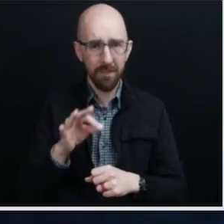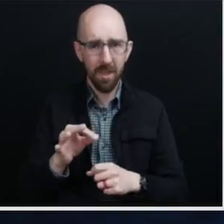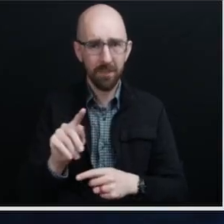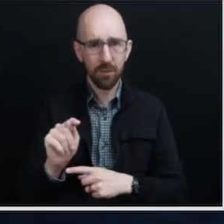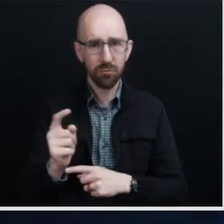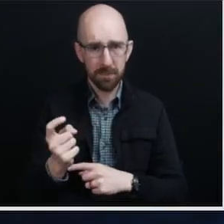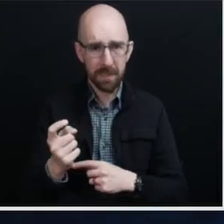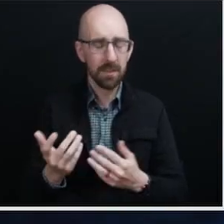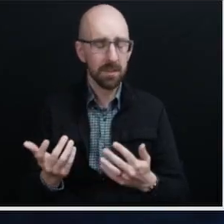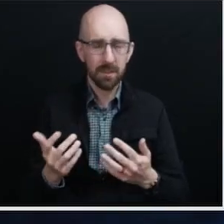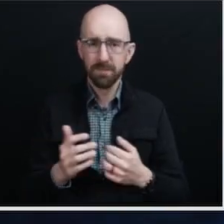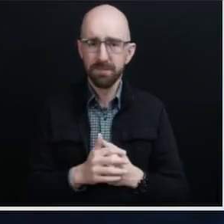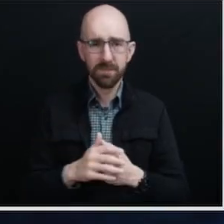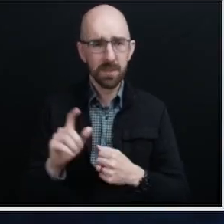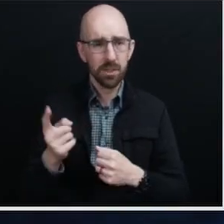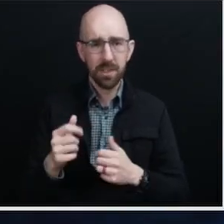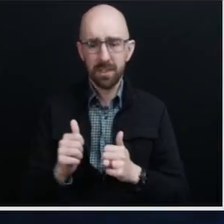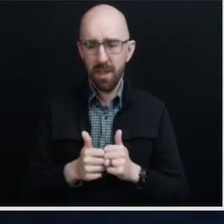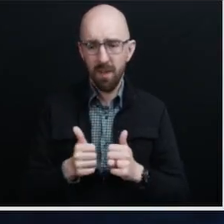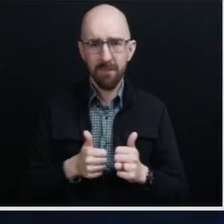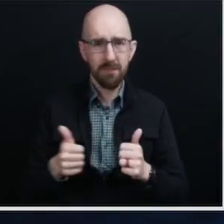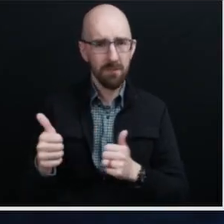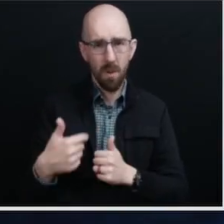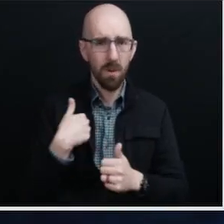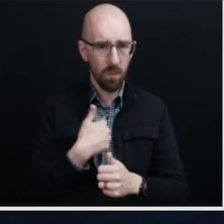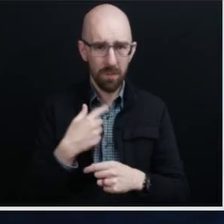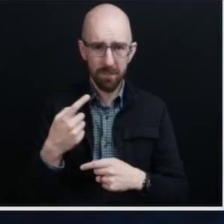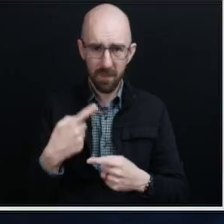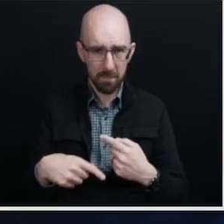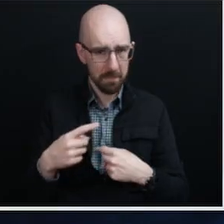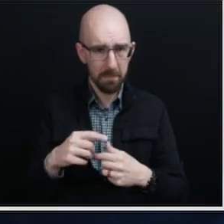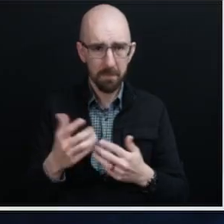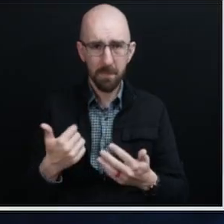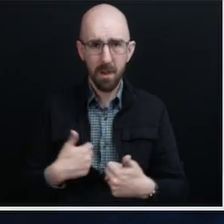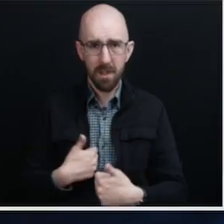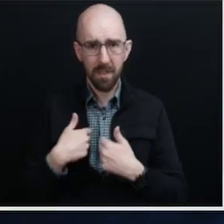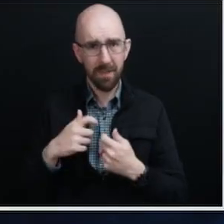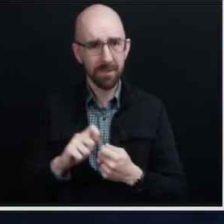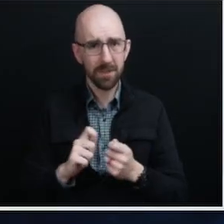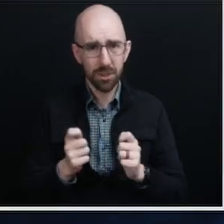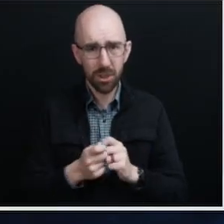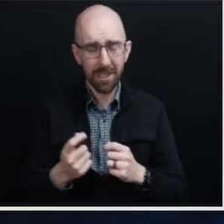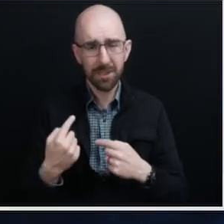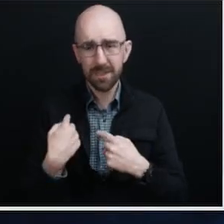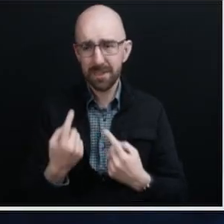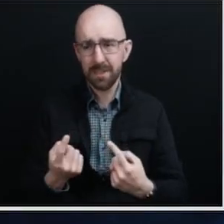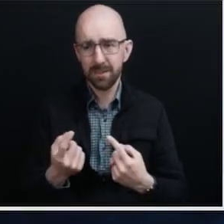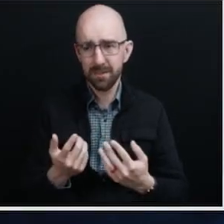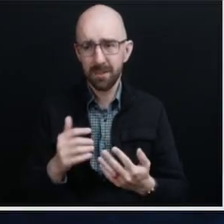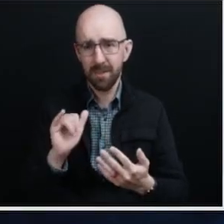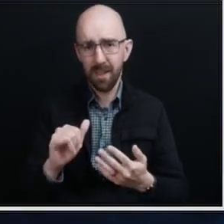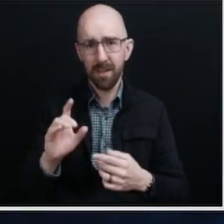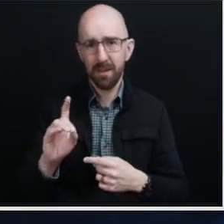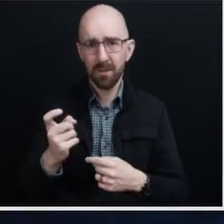um, just how far we've come and how much our lives have changed since that diagnosis. So,